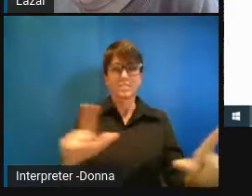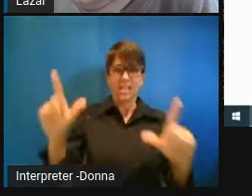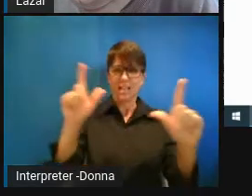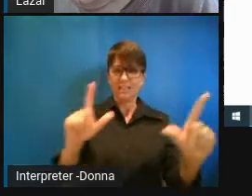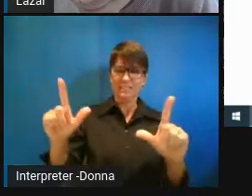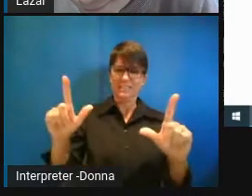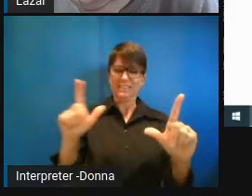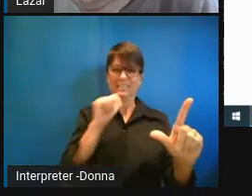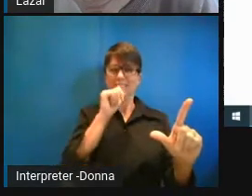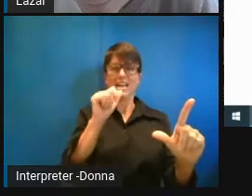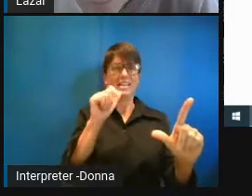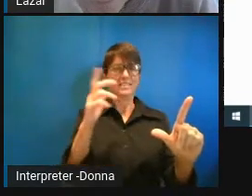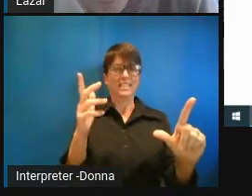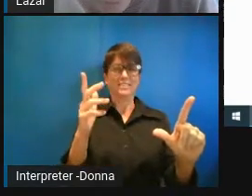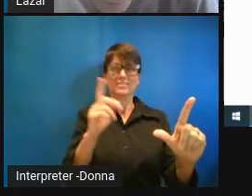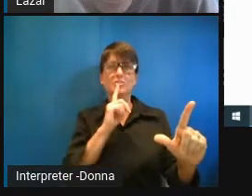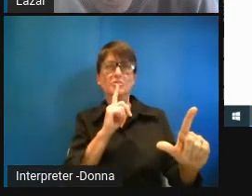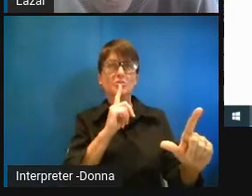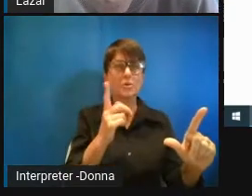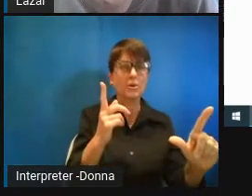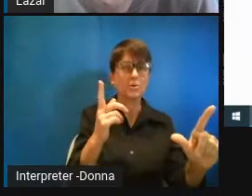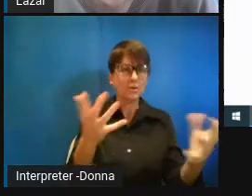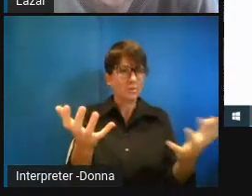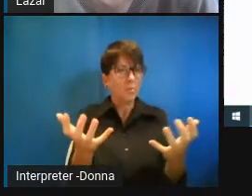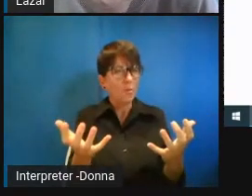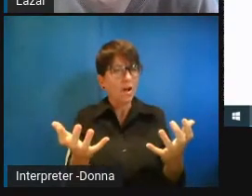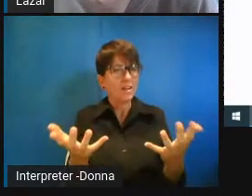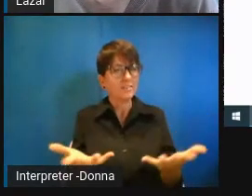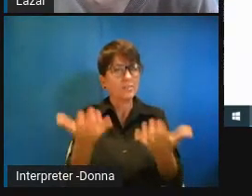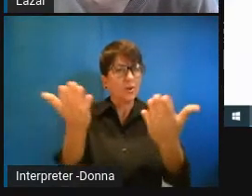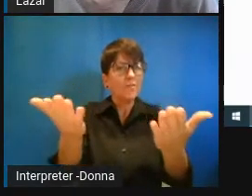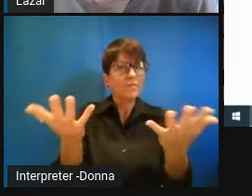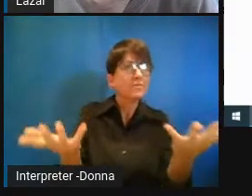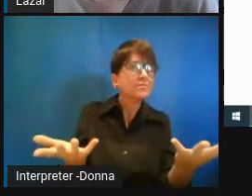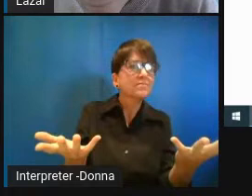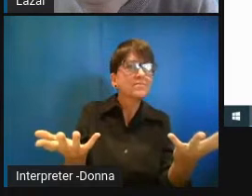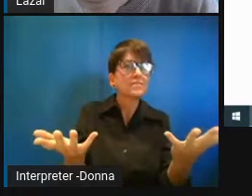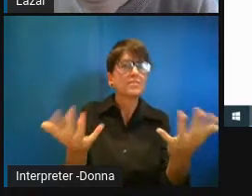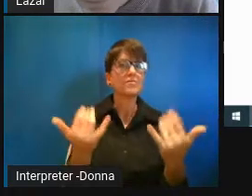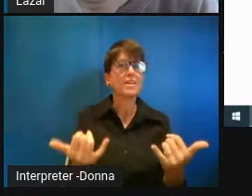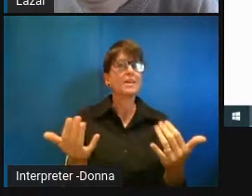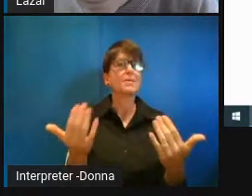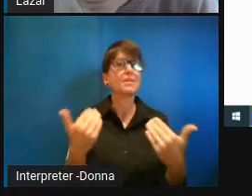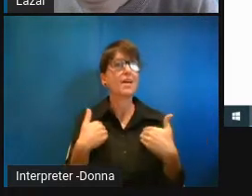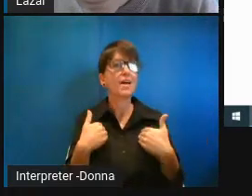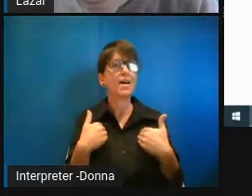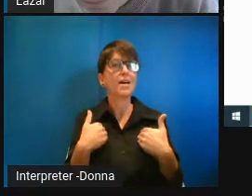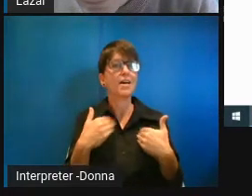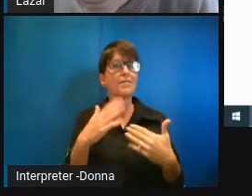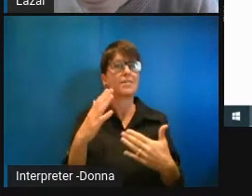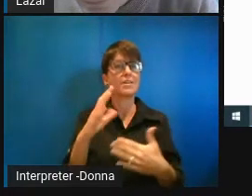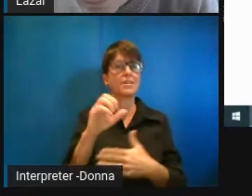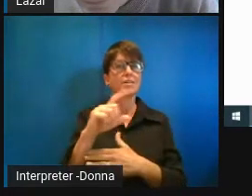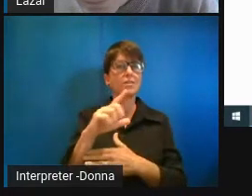It means that you're not sure what you want to offer. Here we have now Call of Duty and Reducing your risk